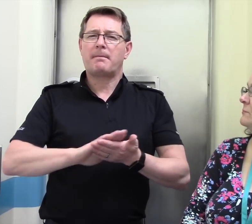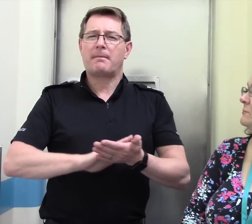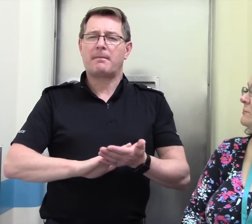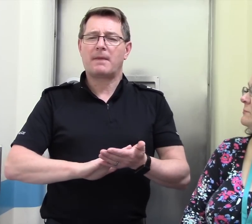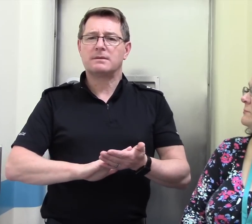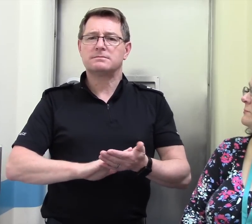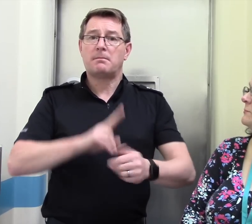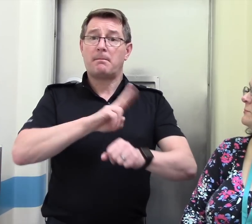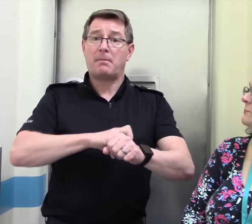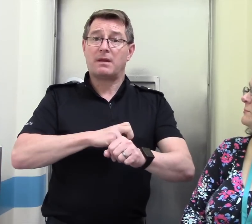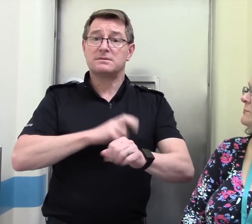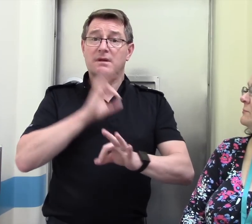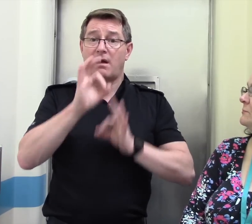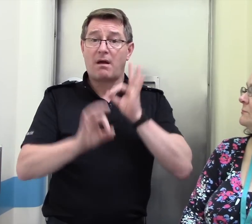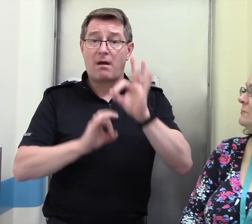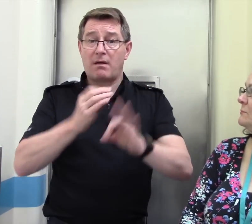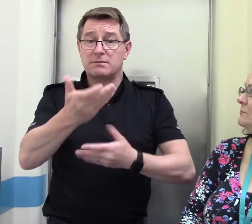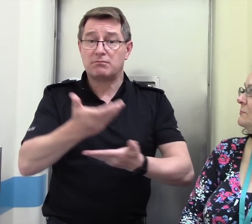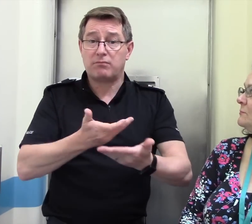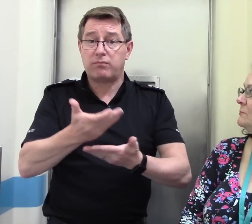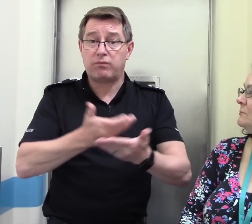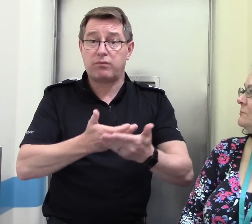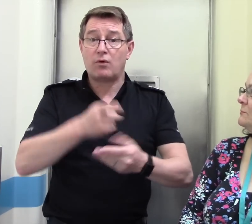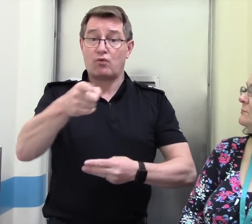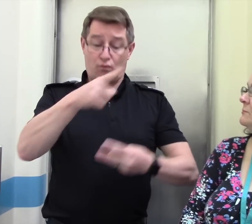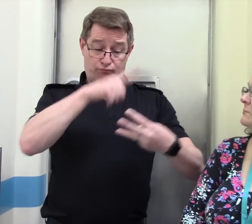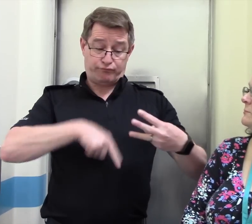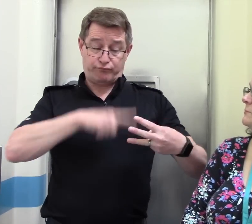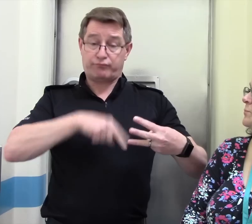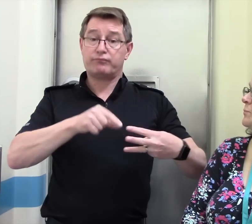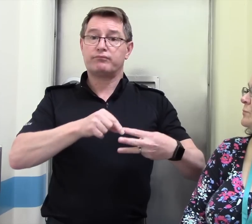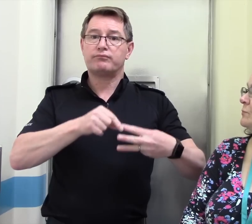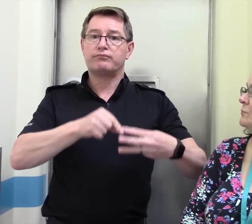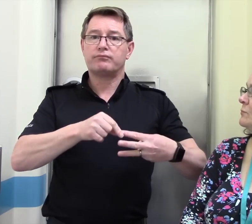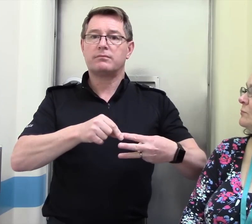Police ask you questions, discuss. You have a choice.